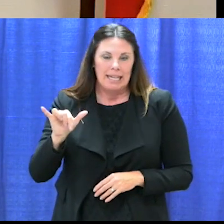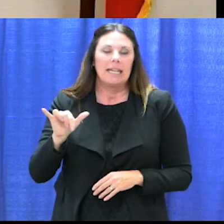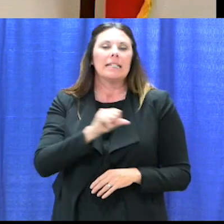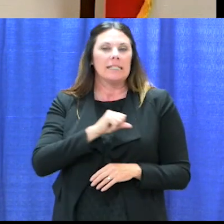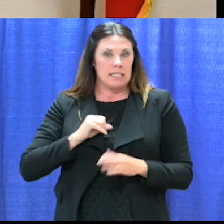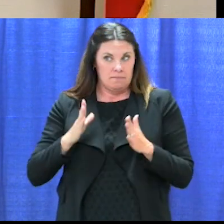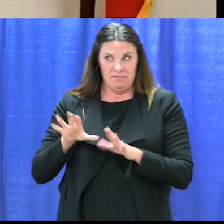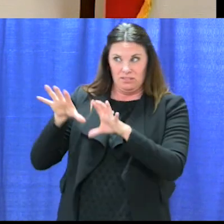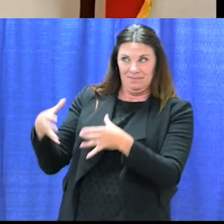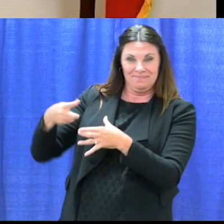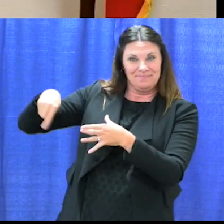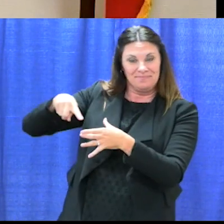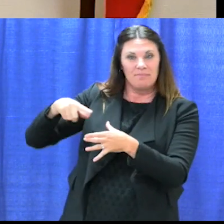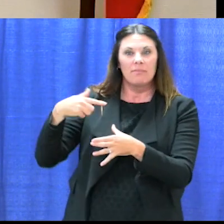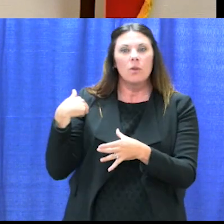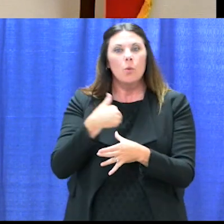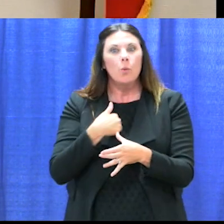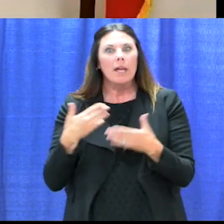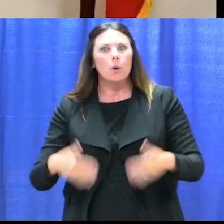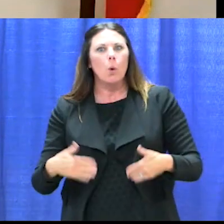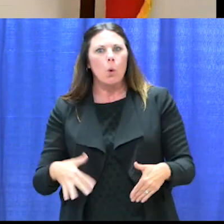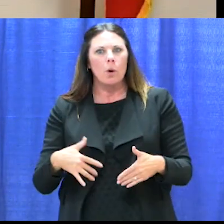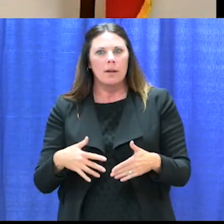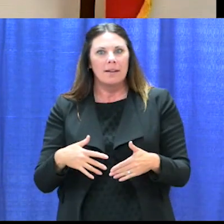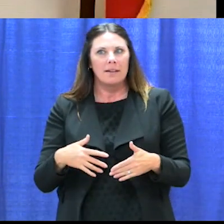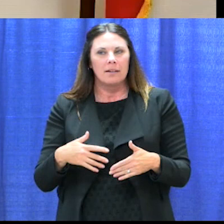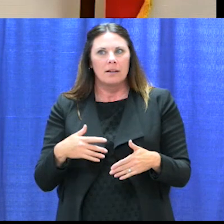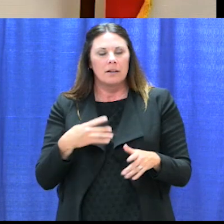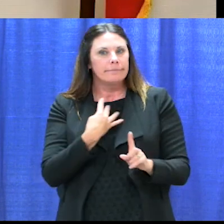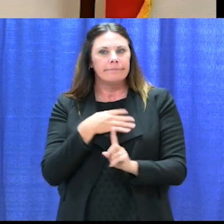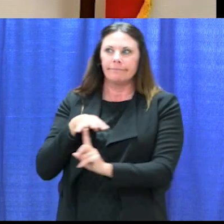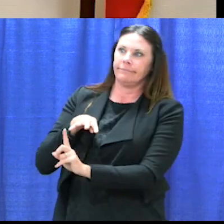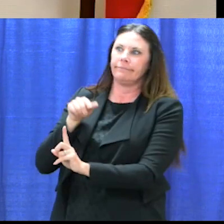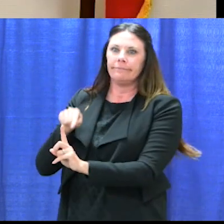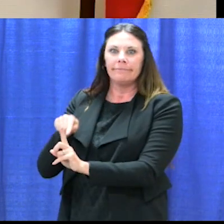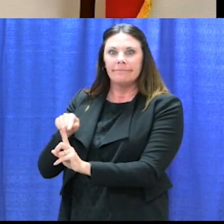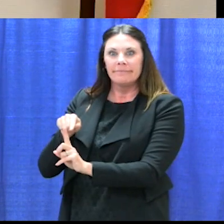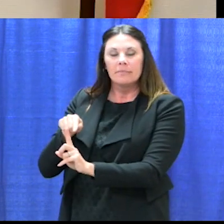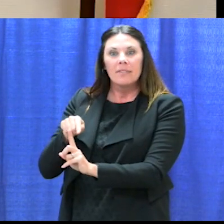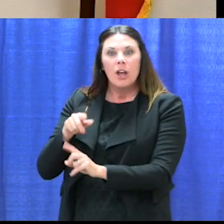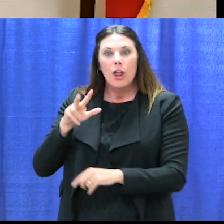We are pleased to be able to highlight this next commitment of more than 30 million dollars